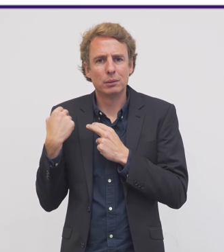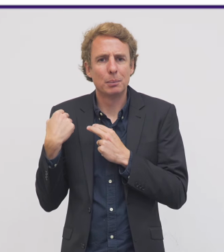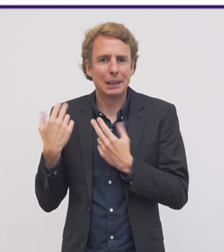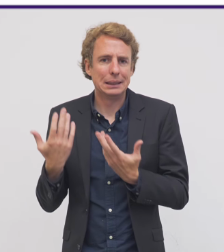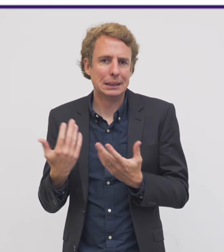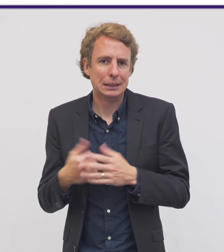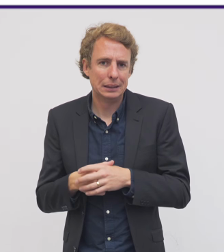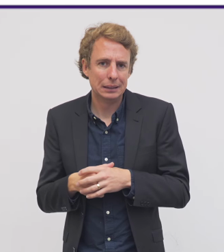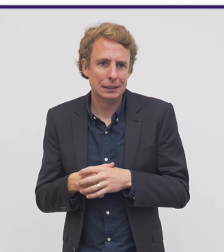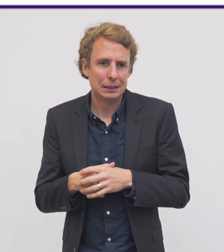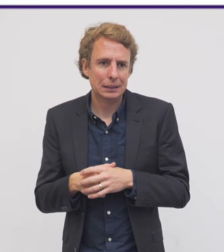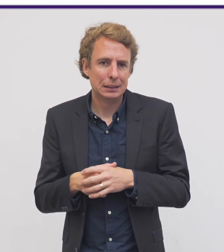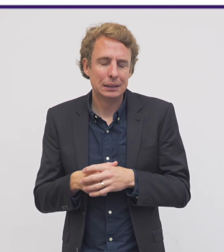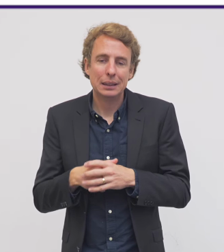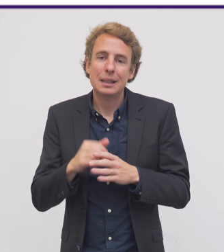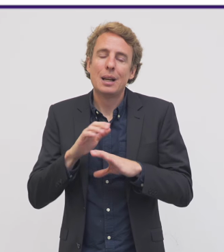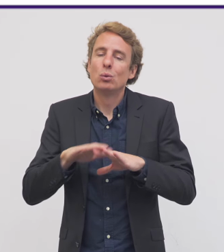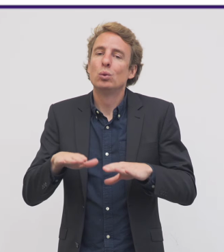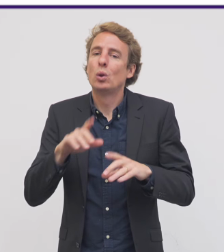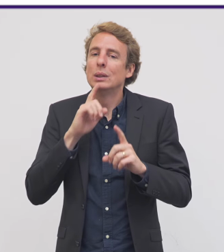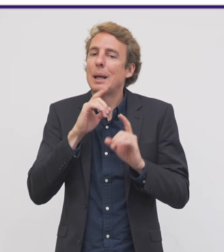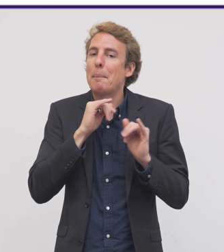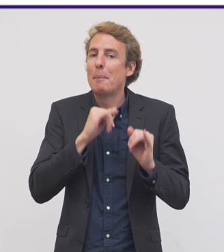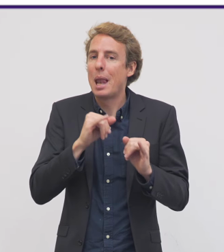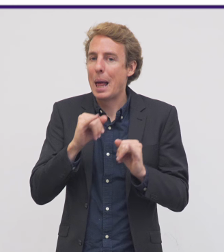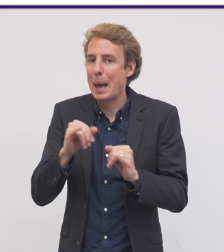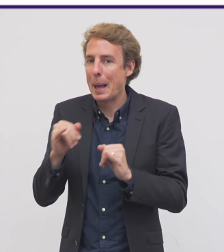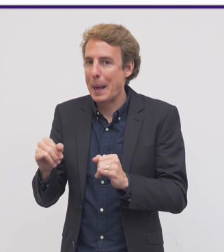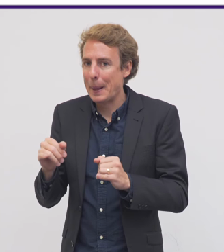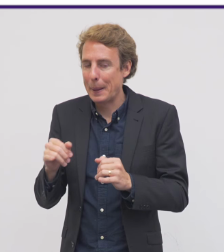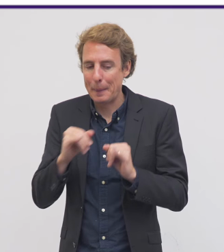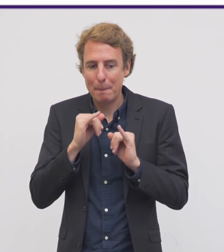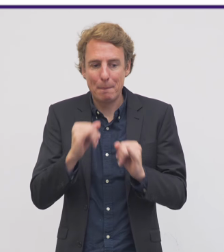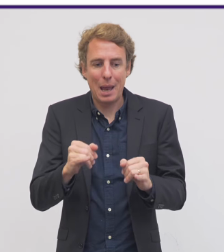Don't get me wrong on blame. Blameless doesn't mean soft.